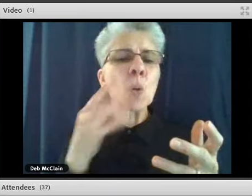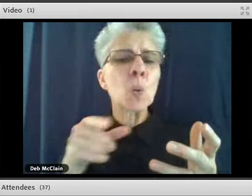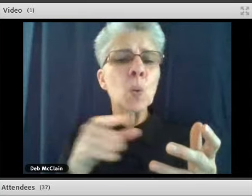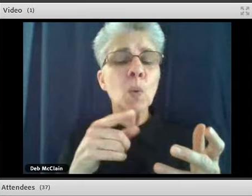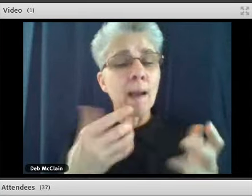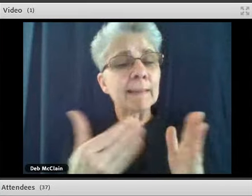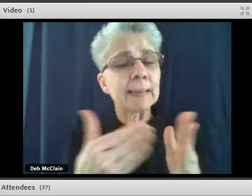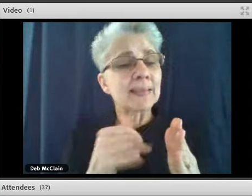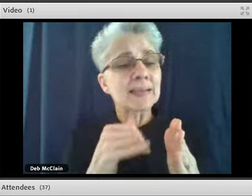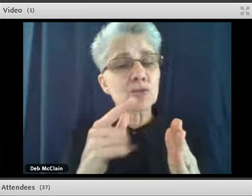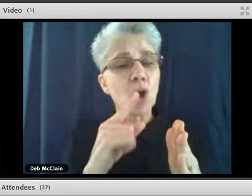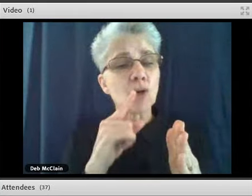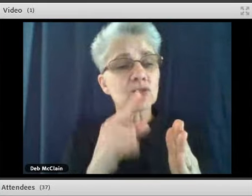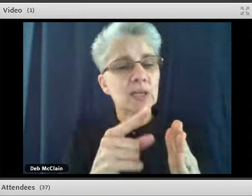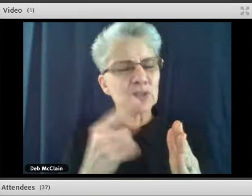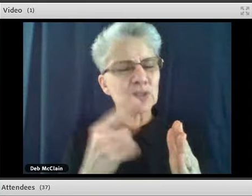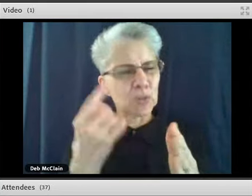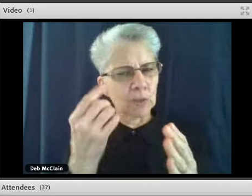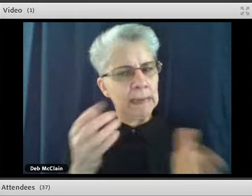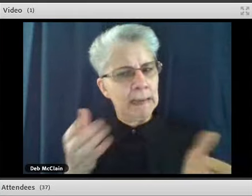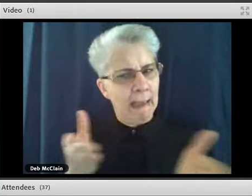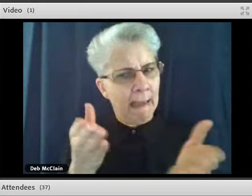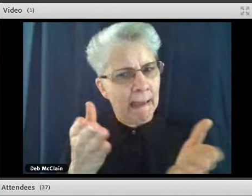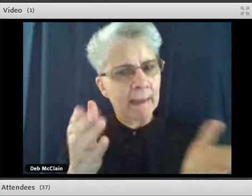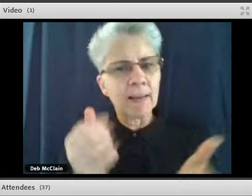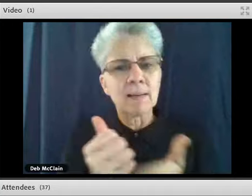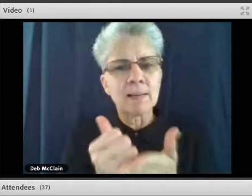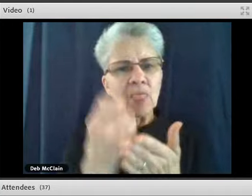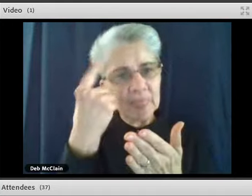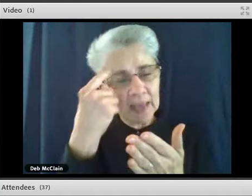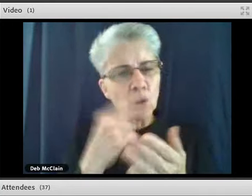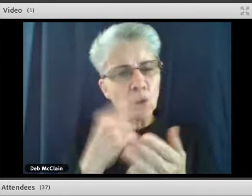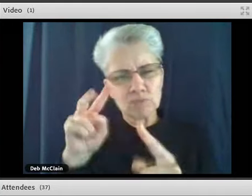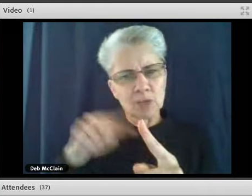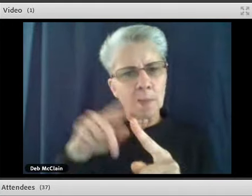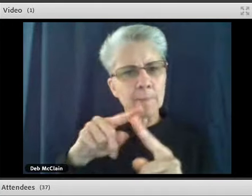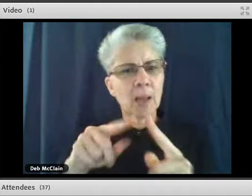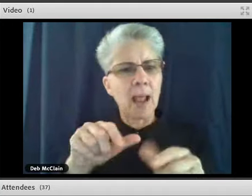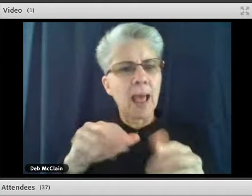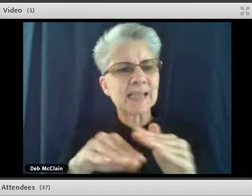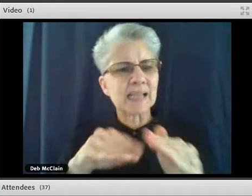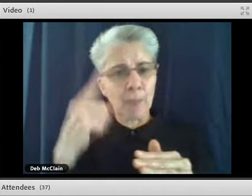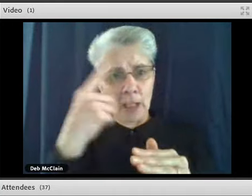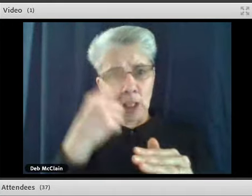I'm just curious. I want to know. And again, this is all just to get you thinking. There's no judgment here.